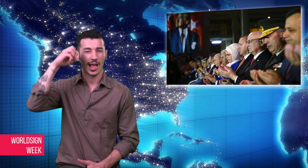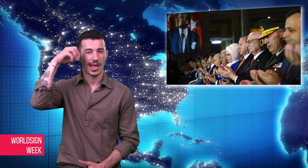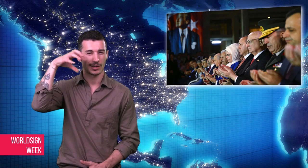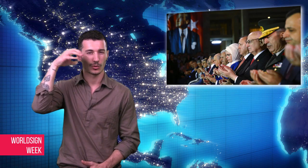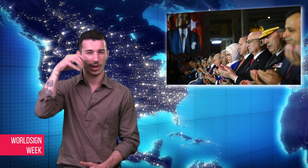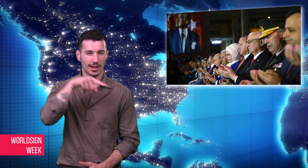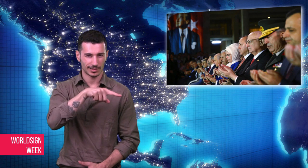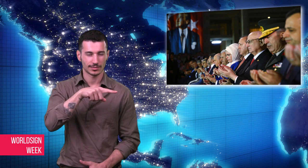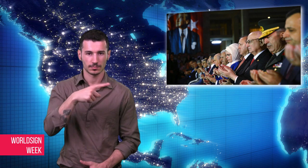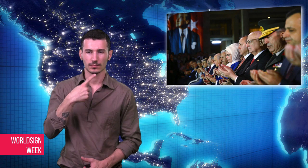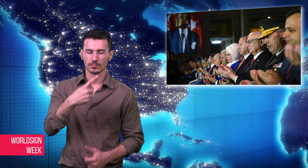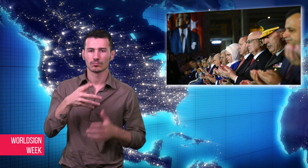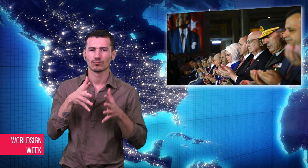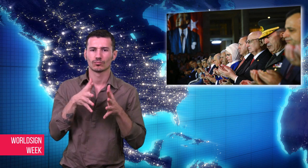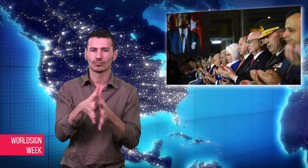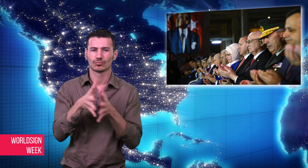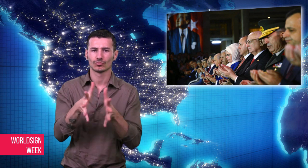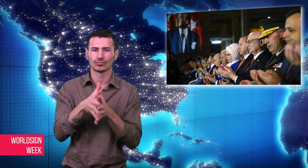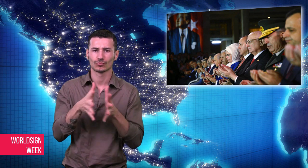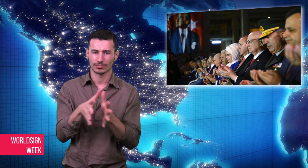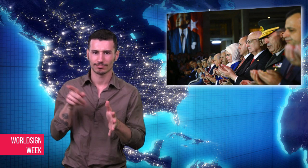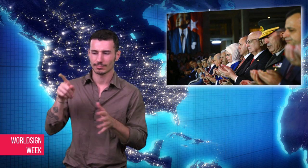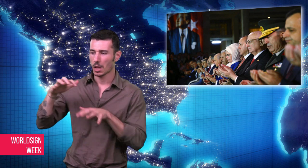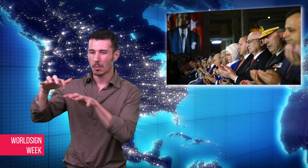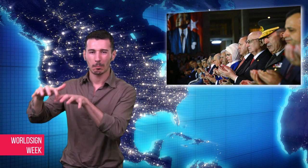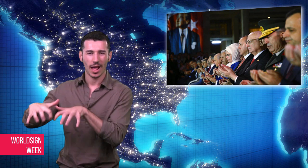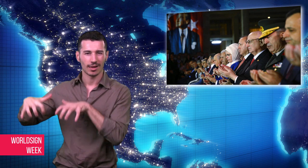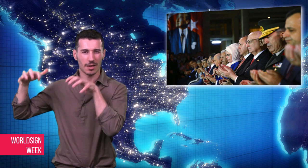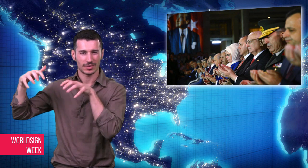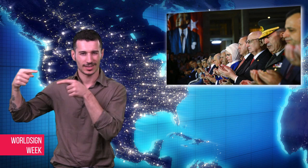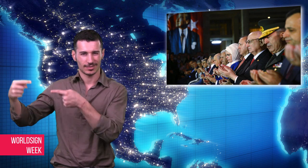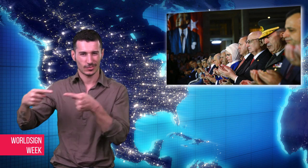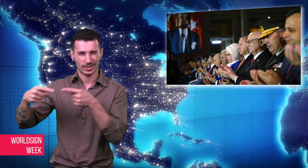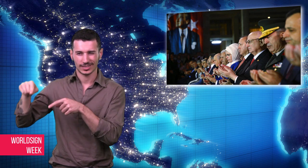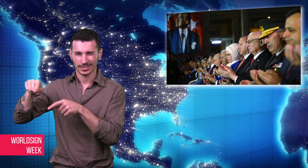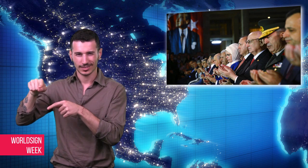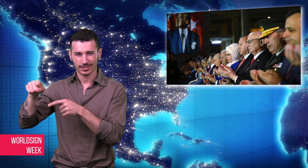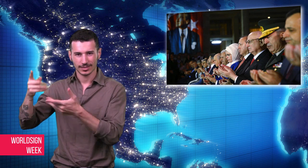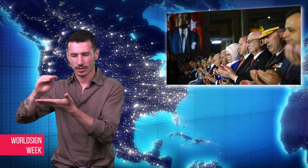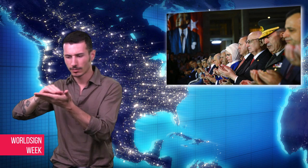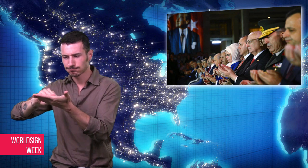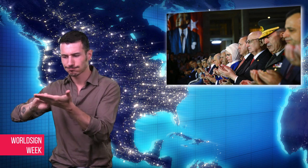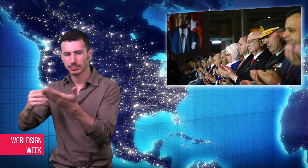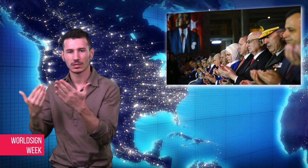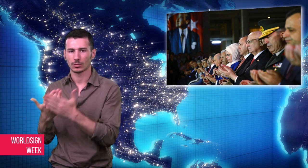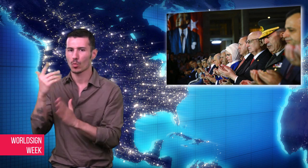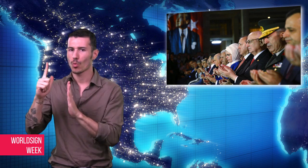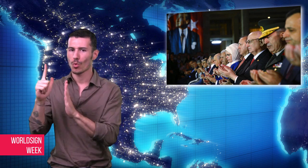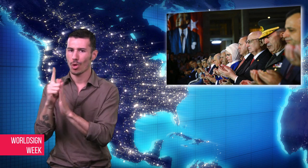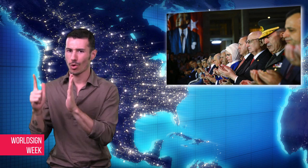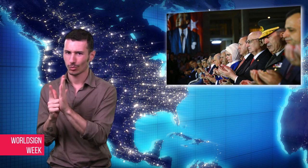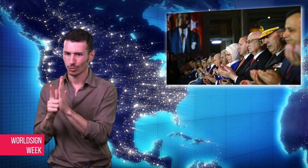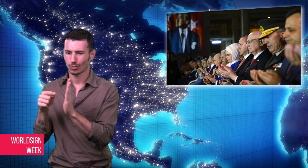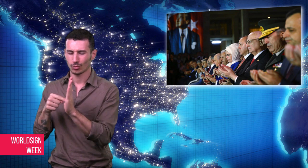Erdogan told the crowd that he vowed to sign any bill passed by parliament to